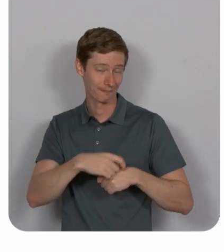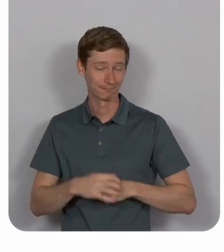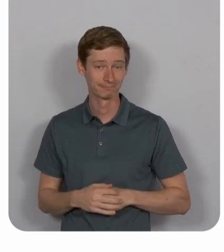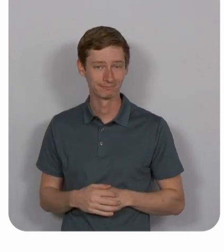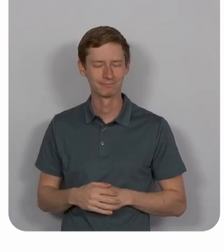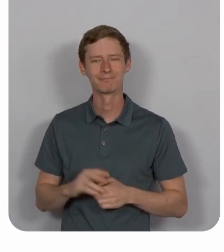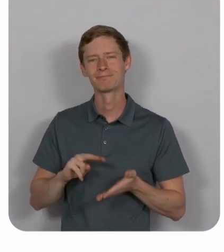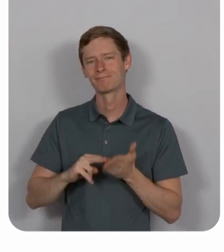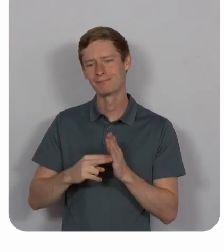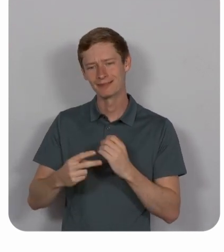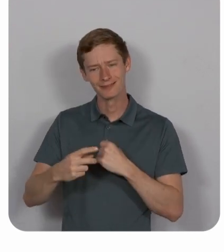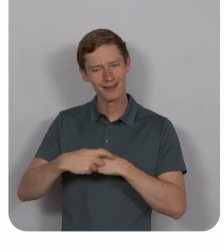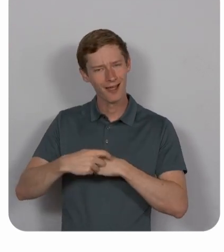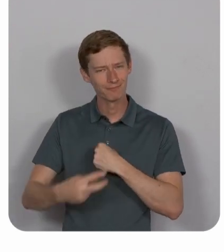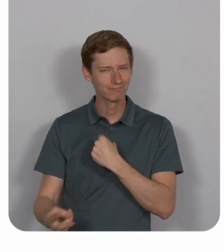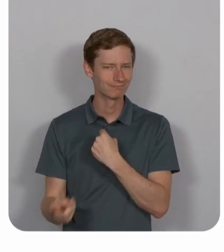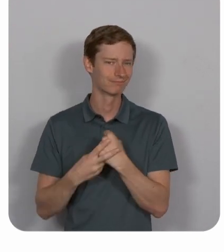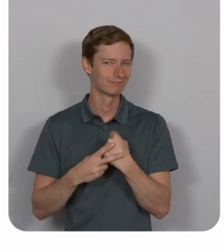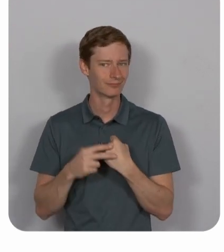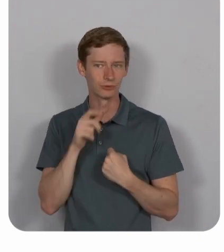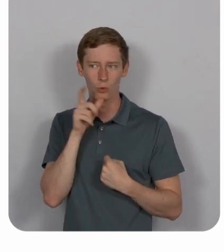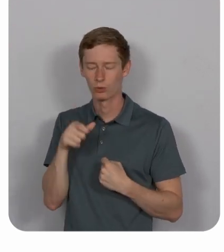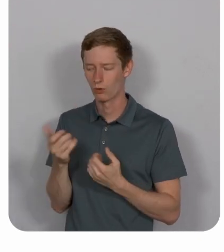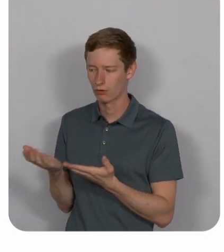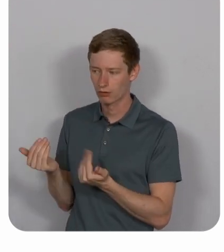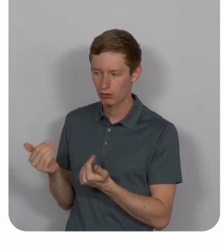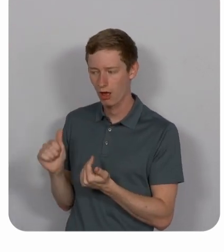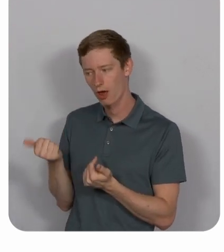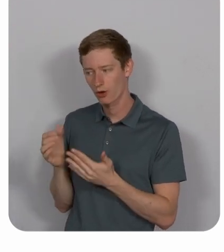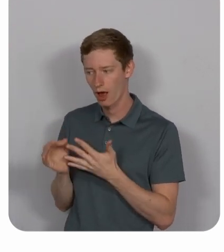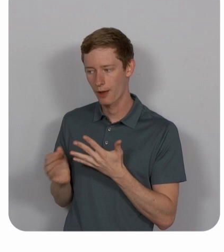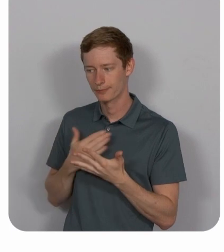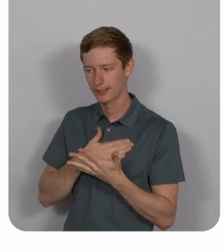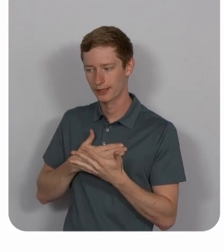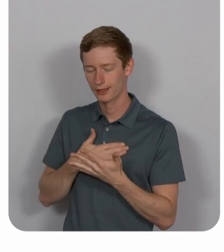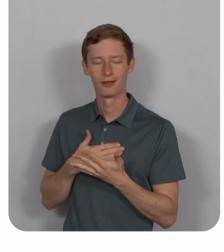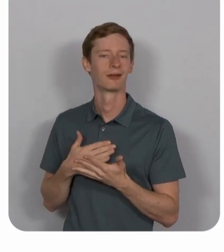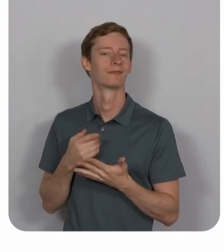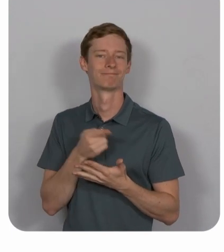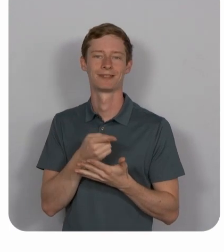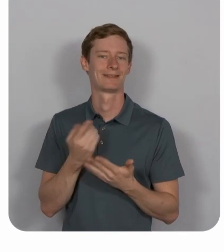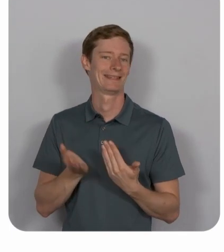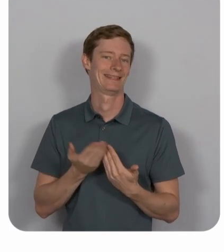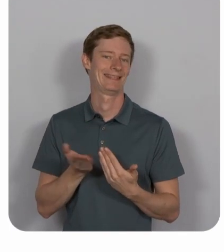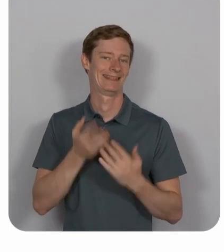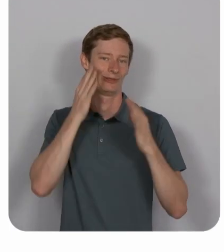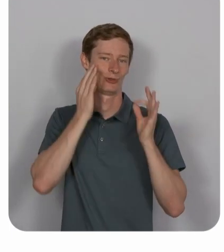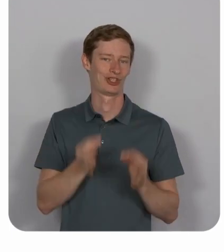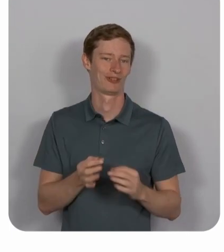It also saves time for the merchant who doesn't have to ask for another option. So for us, this was a no-brainer.